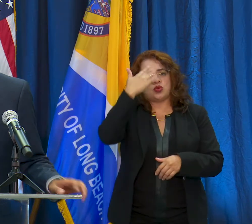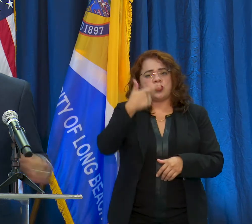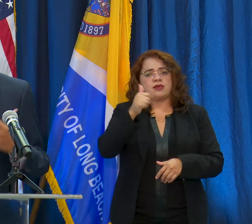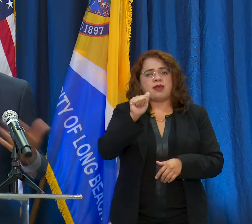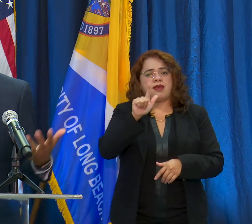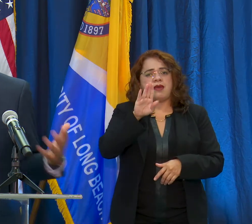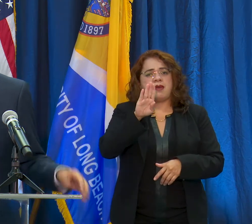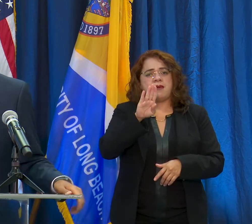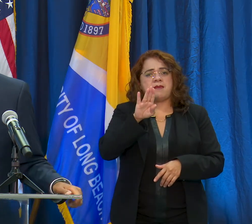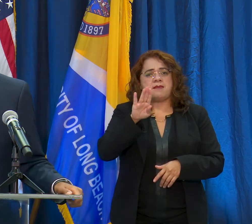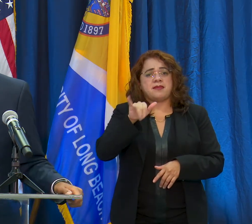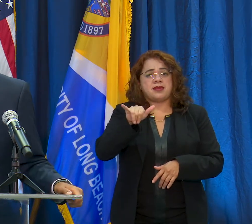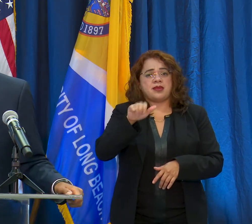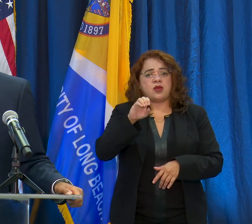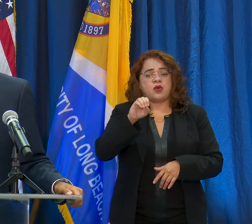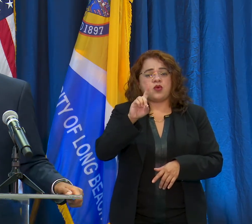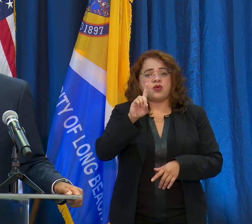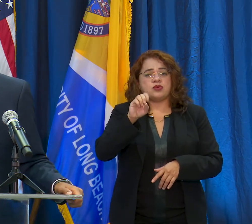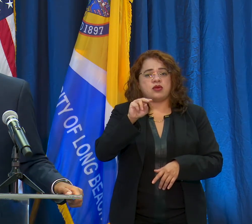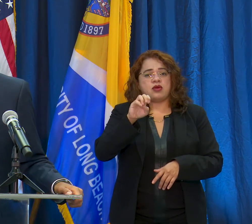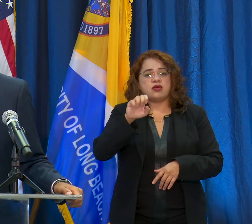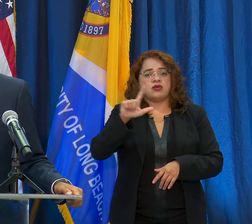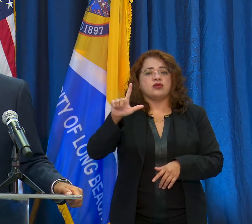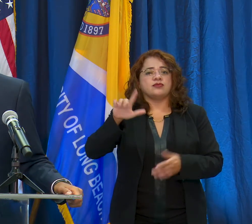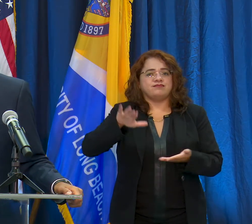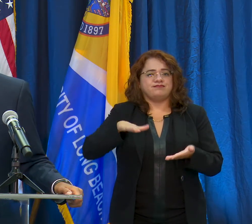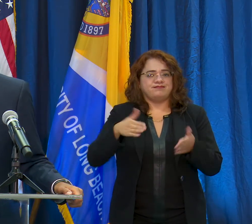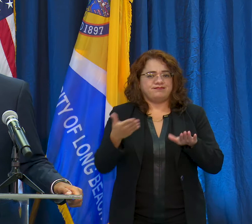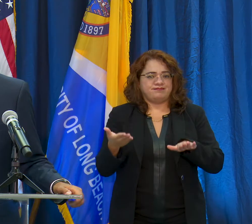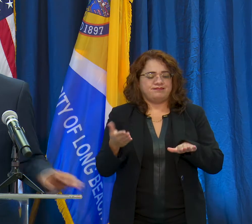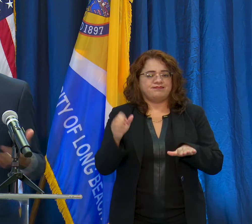lot of sadness from from us and our entire family, passed